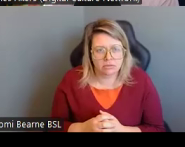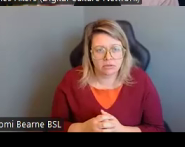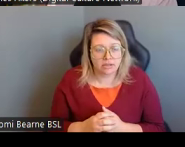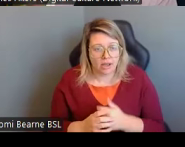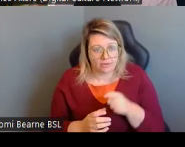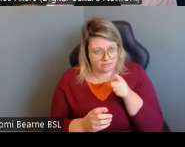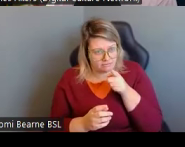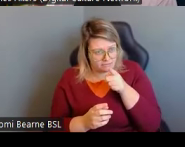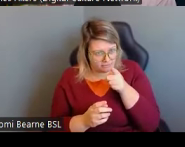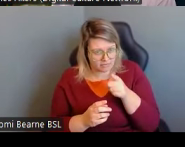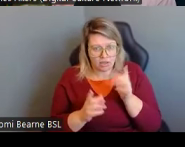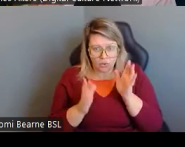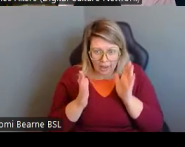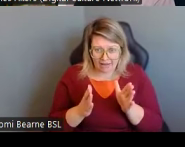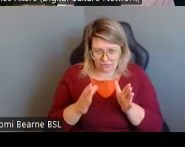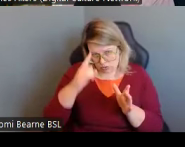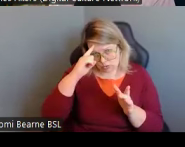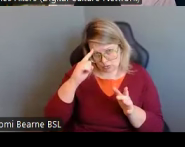or your data is actually pointing in the wrong direction.